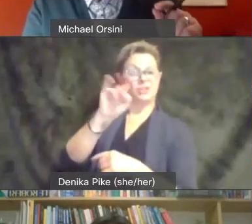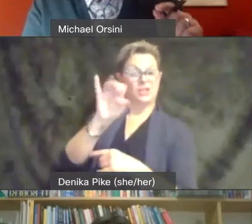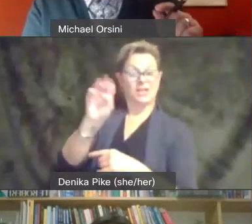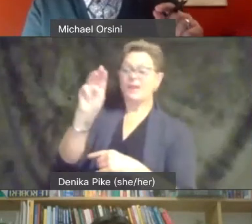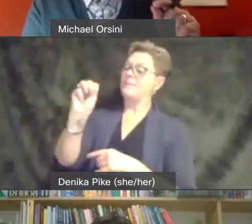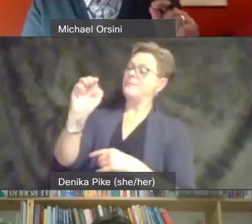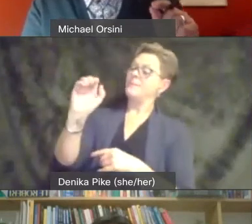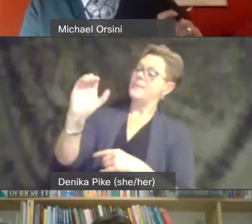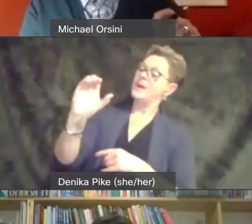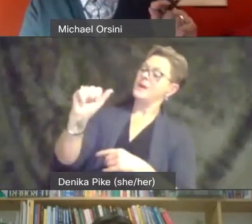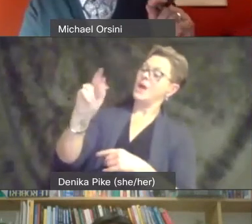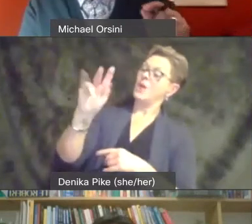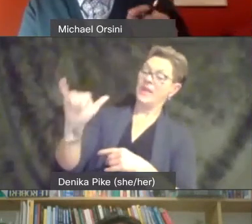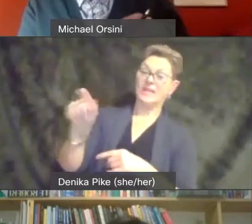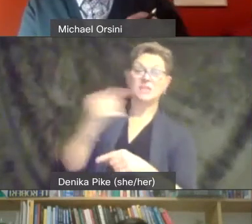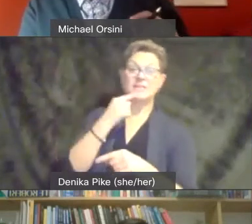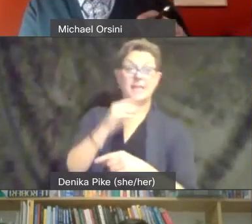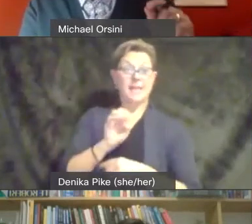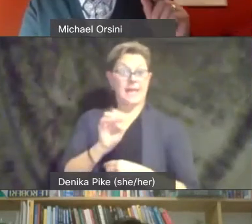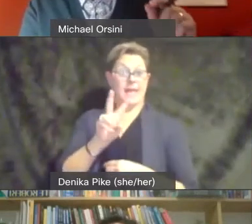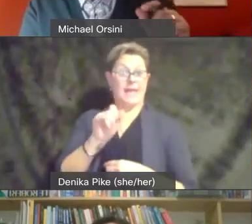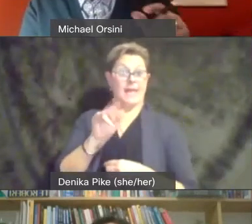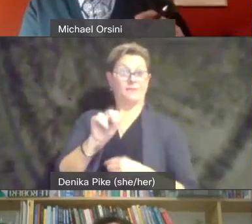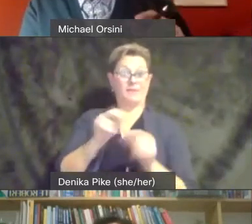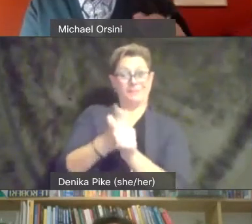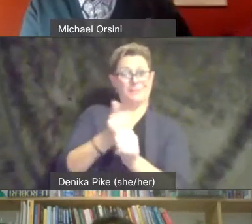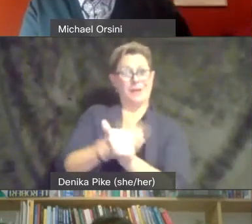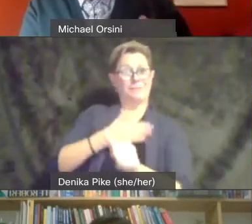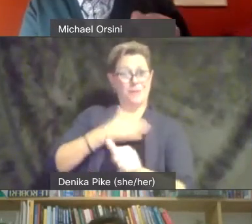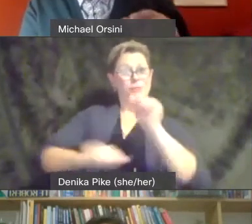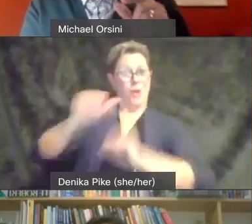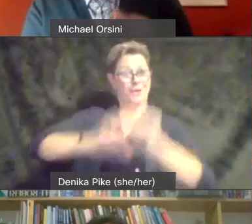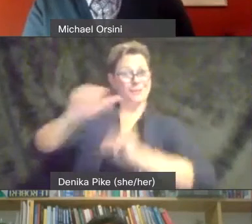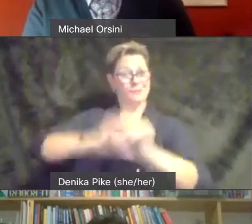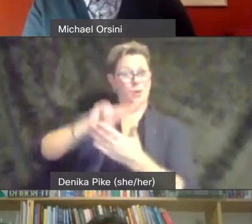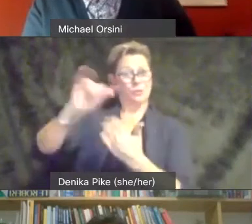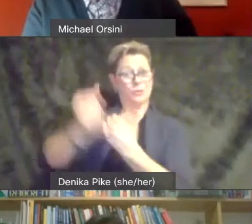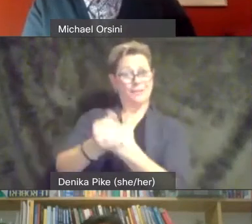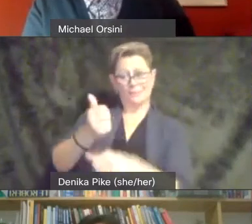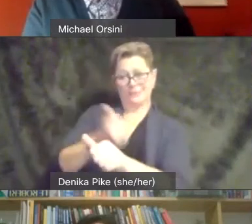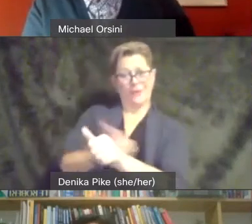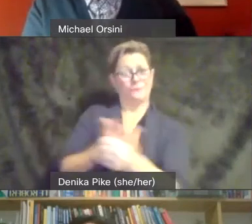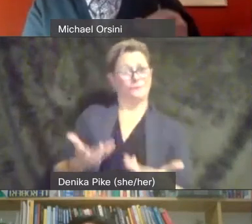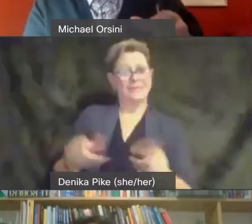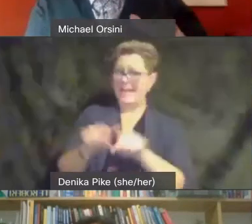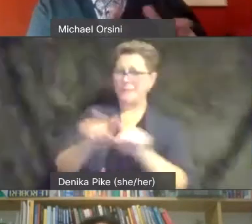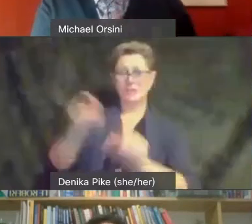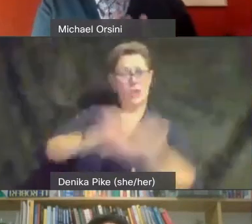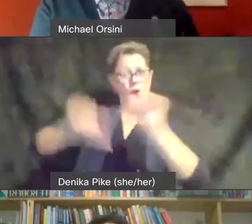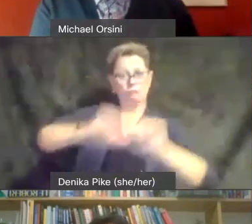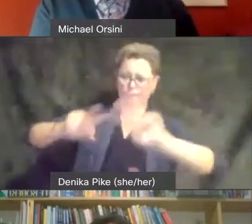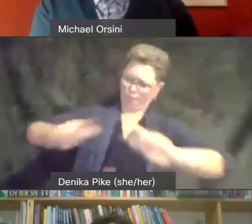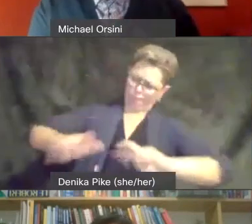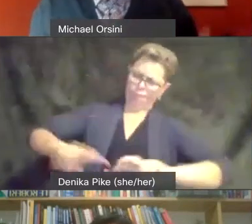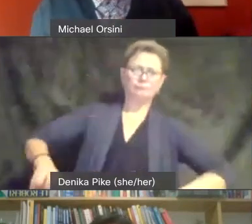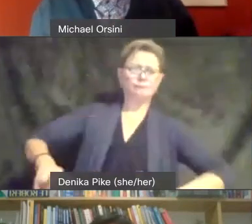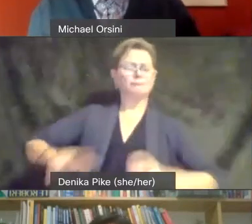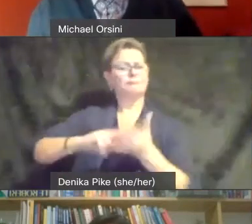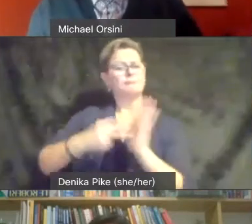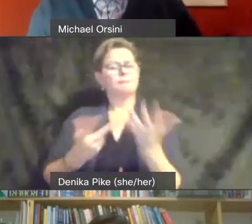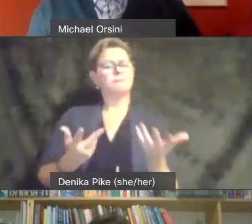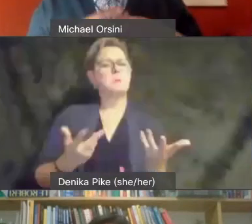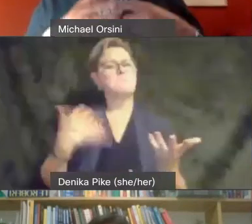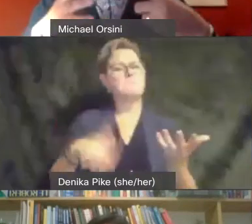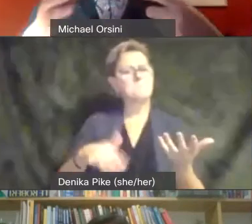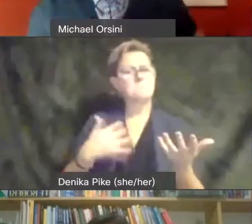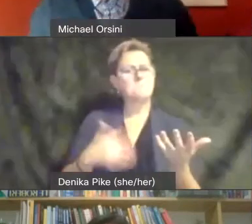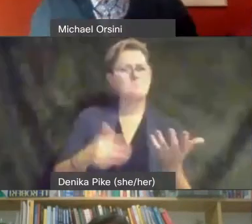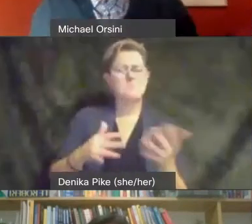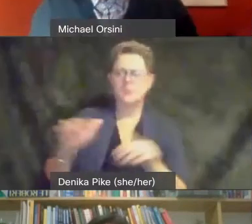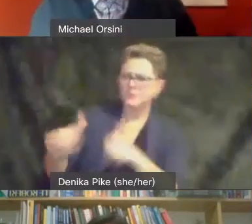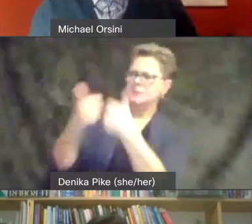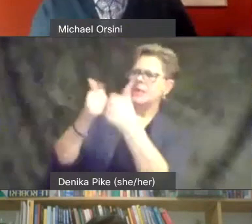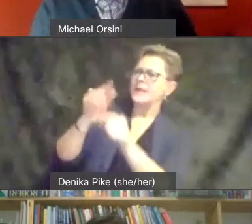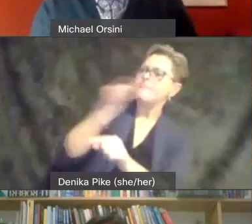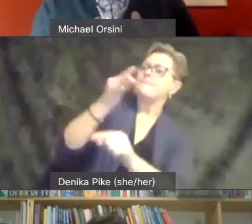Evan is my science, you know, to talk about her son that this is kind of, in some way a positive development around challenging expertise, challenging medicine.